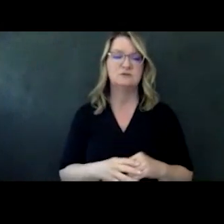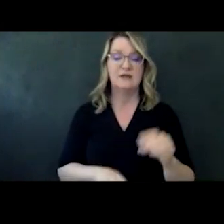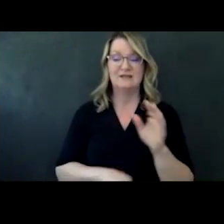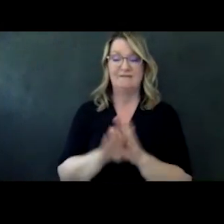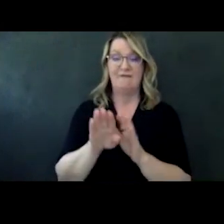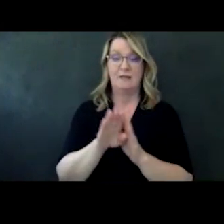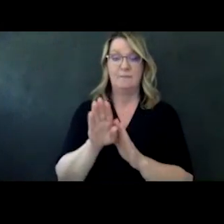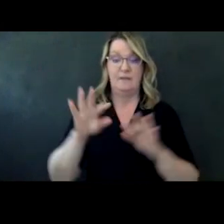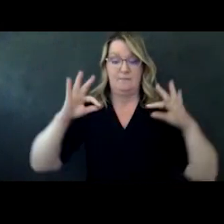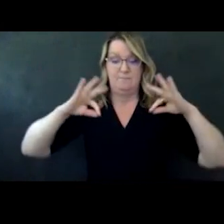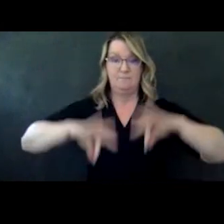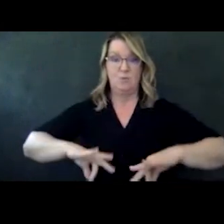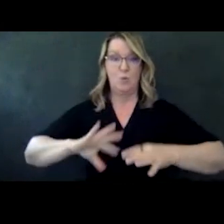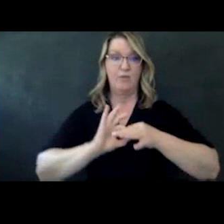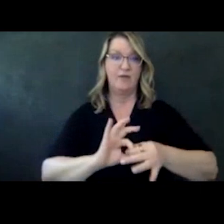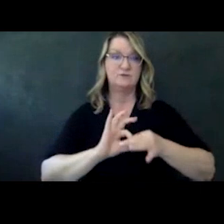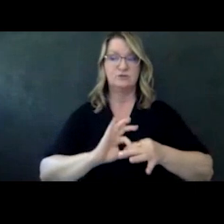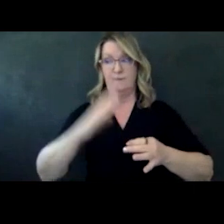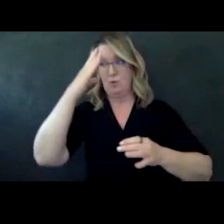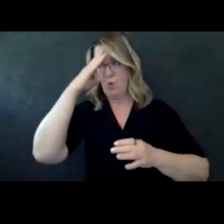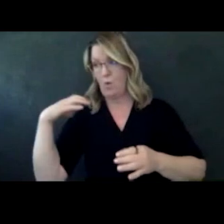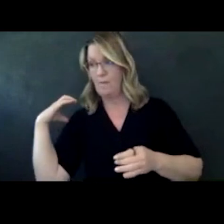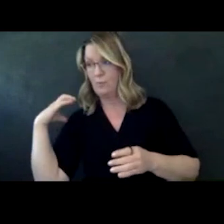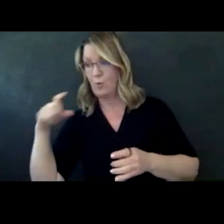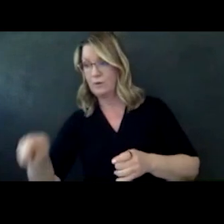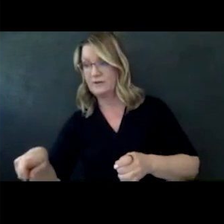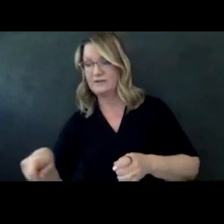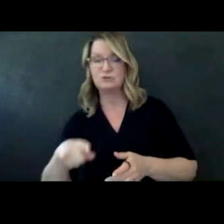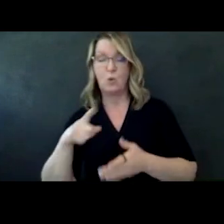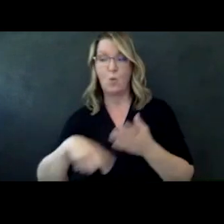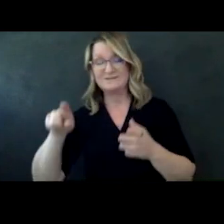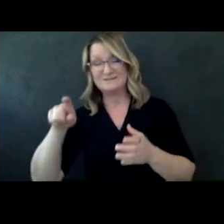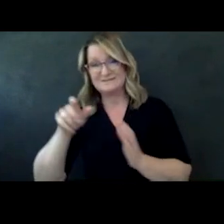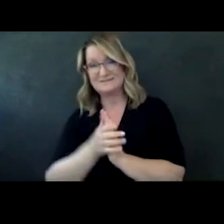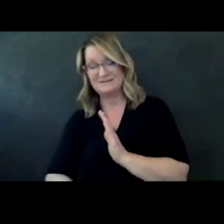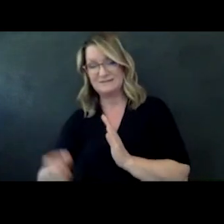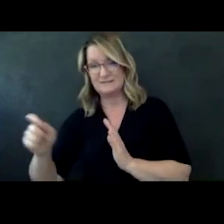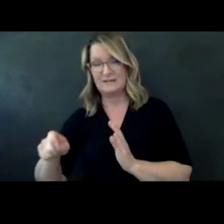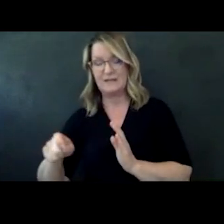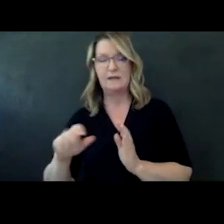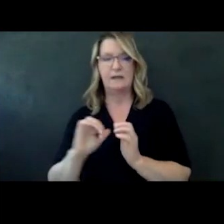the employer needs, what skills they seek, and how to make the recruiting and training process more